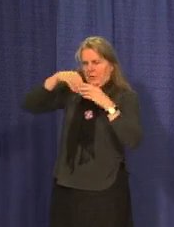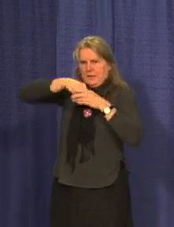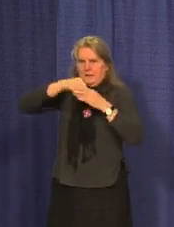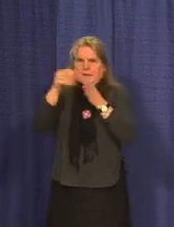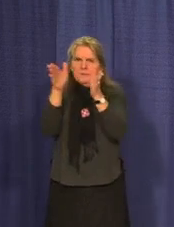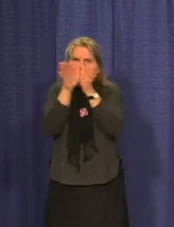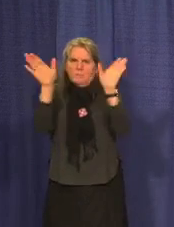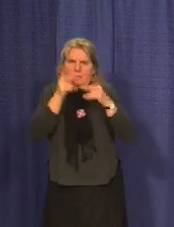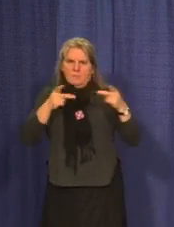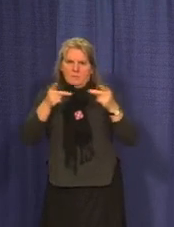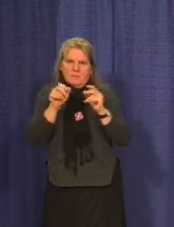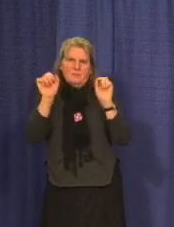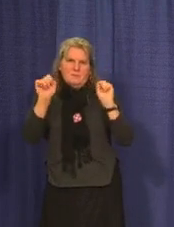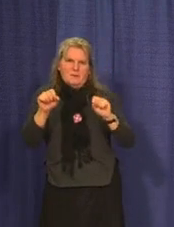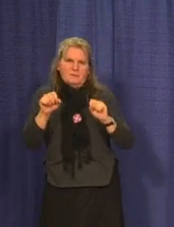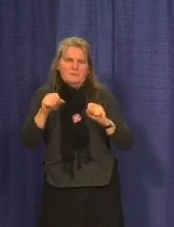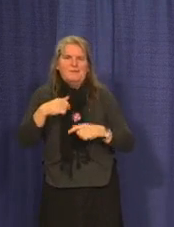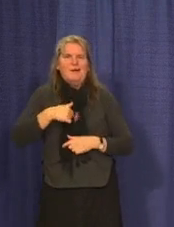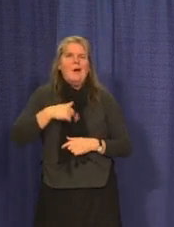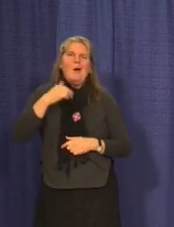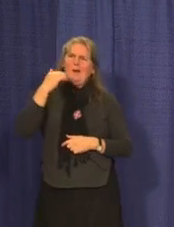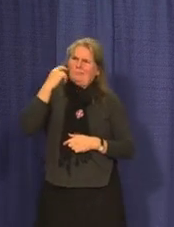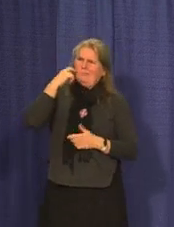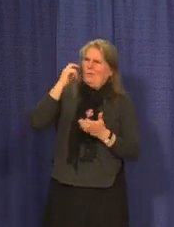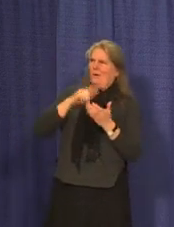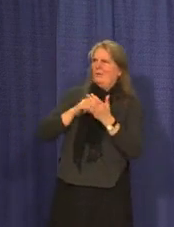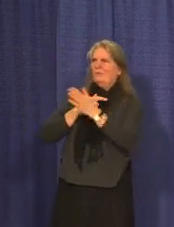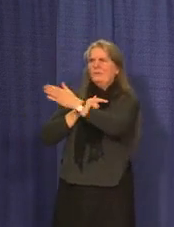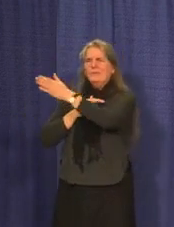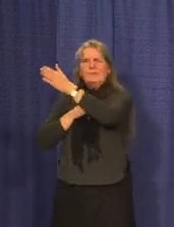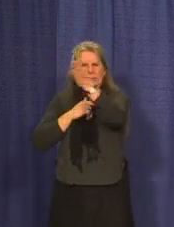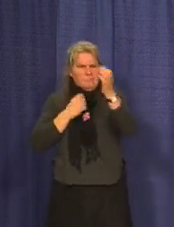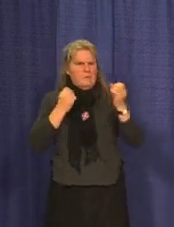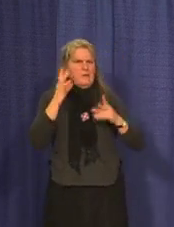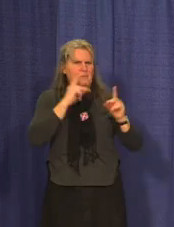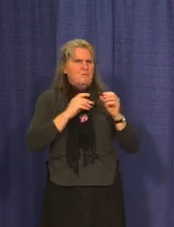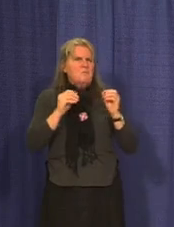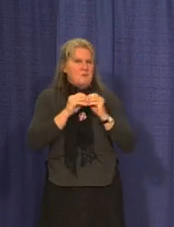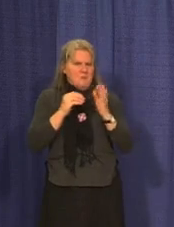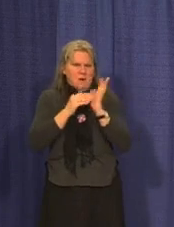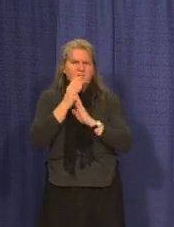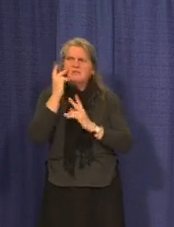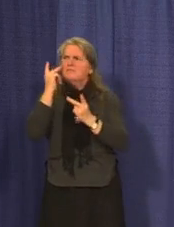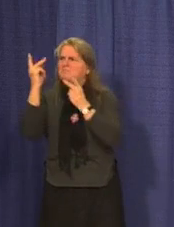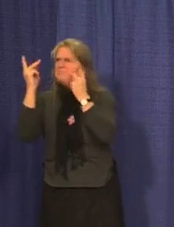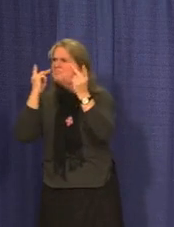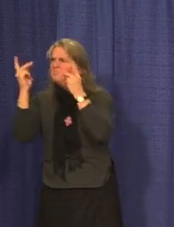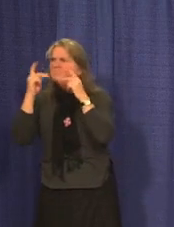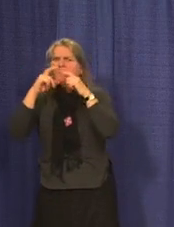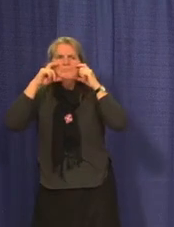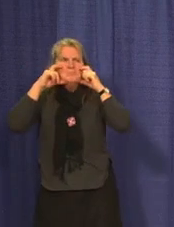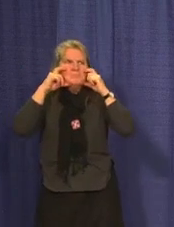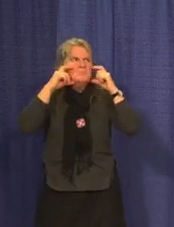territory for enclosed public spaces. I know and see that more and more people are using masks in